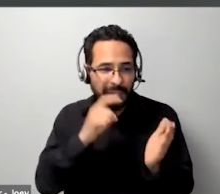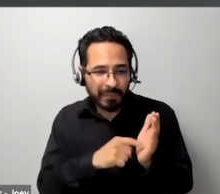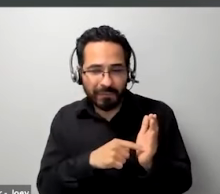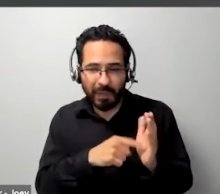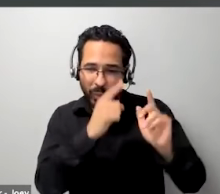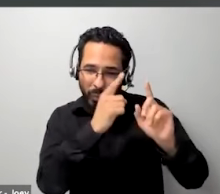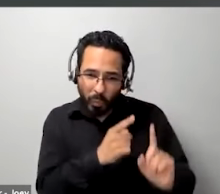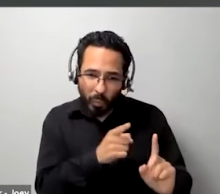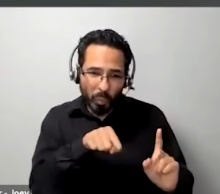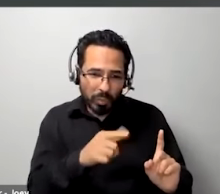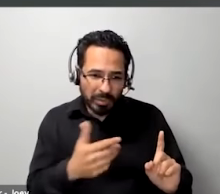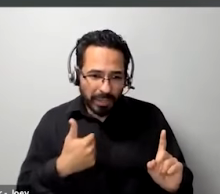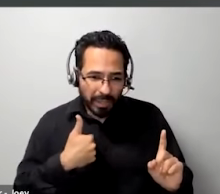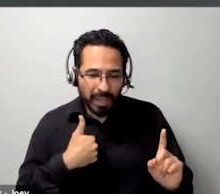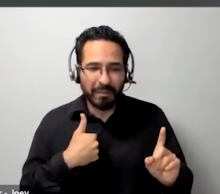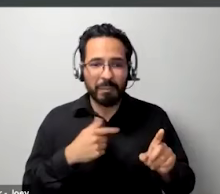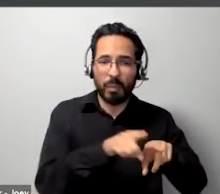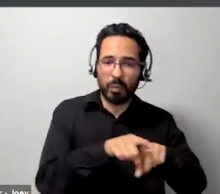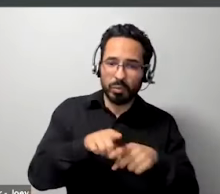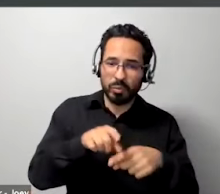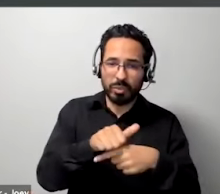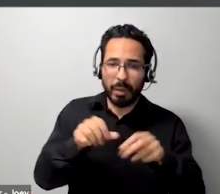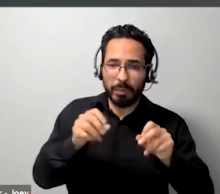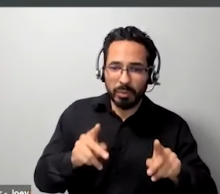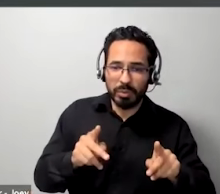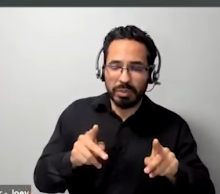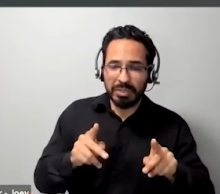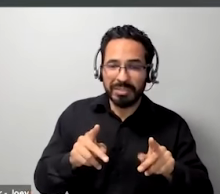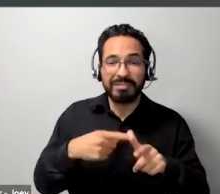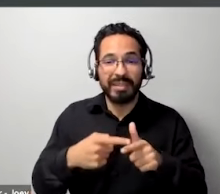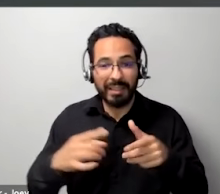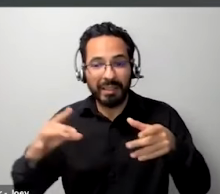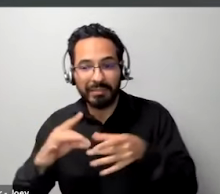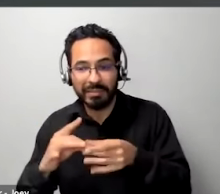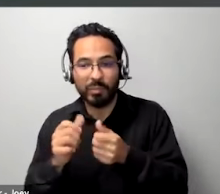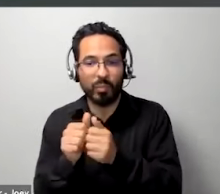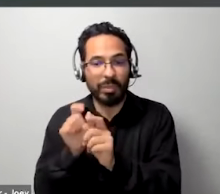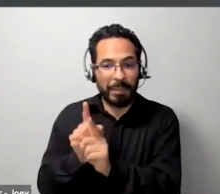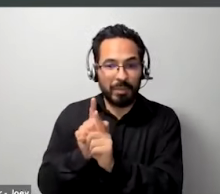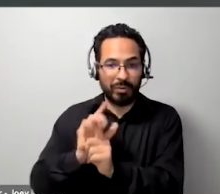and also training opportunities, and then also connecting them with a mentor at our company, Salesforce.